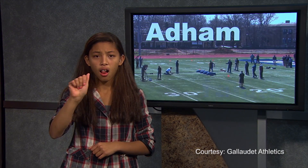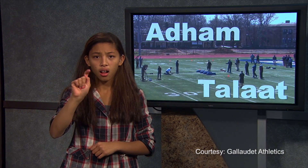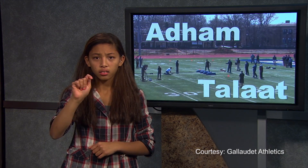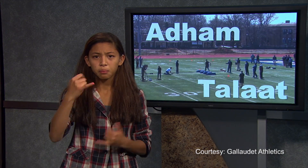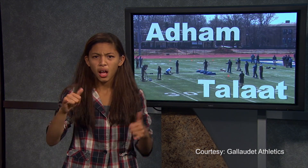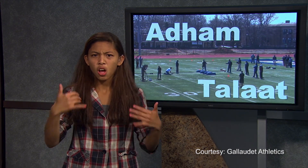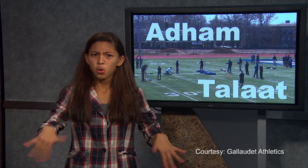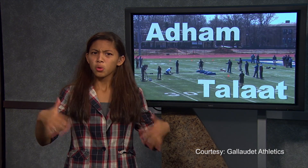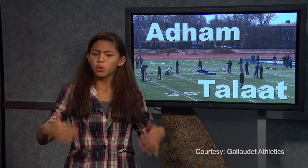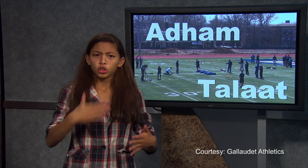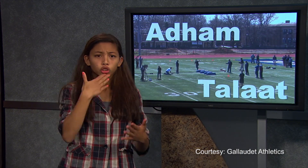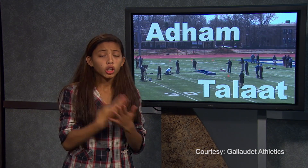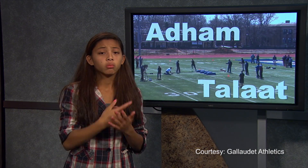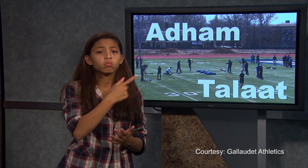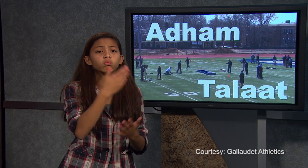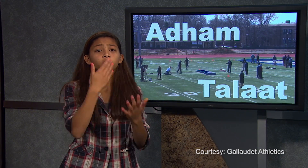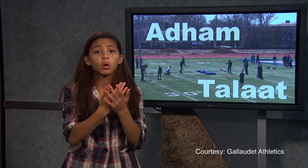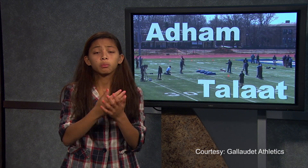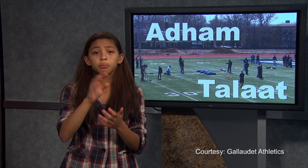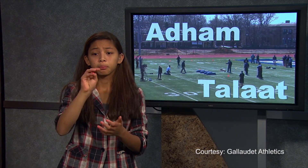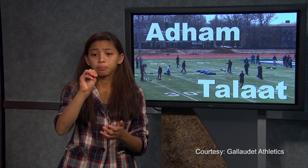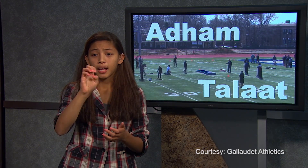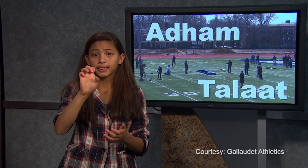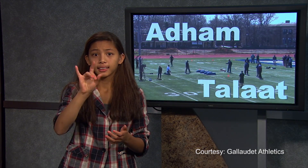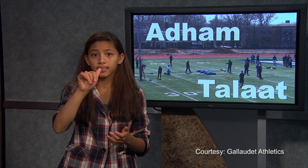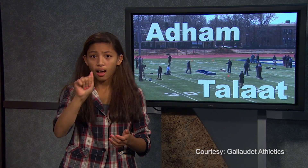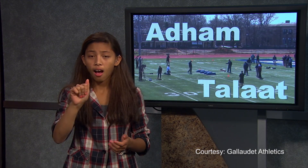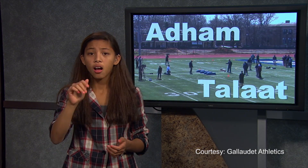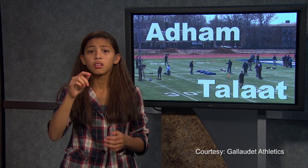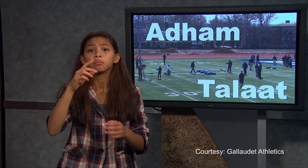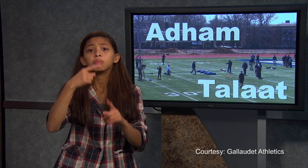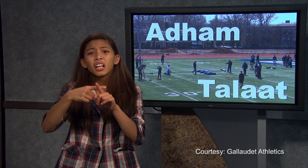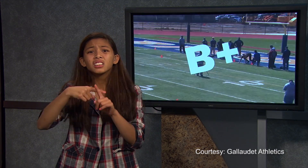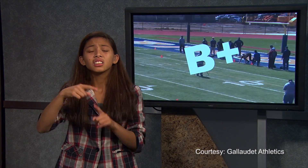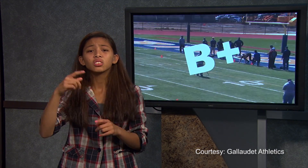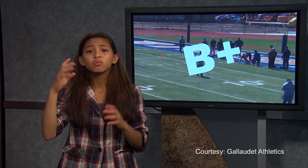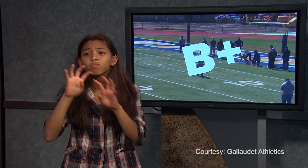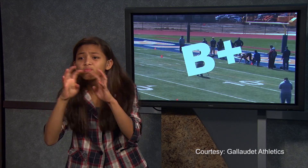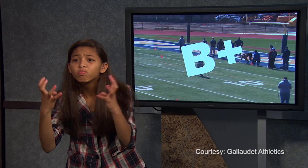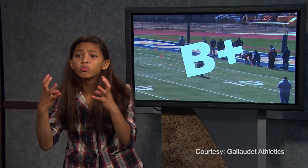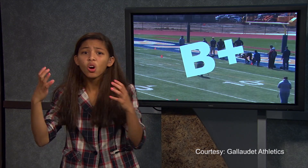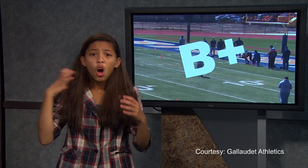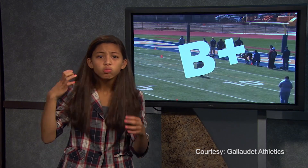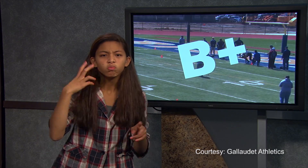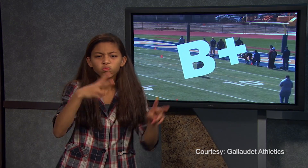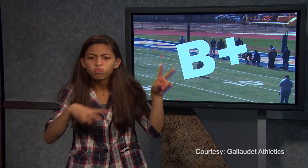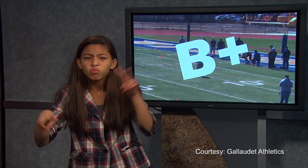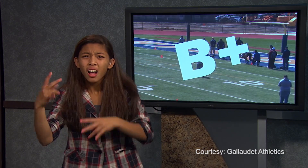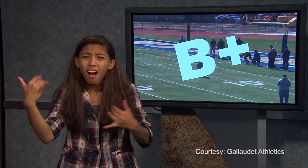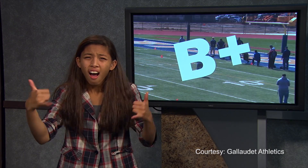TALAAT, SHOWED OFF HIS MOVES TO SCOUTS AND THE MEDIA. HE ENDED THE DAY WITH A B PLUS